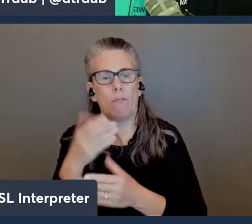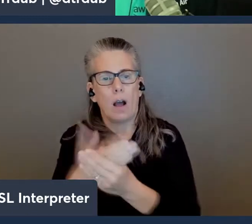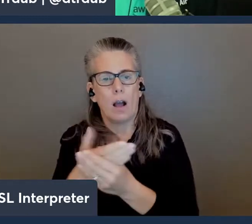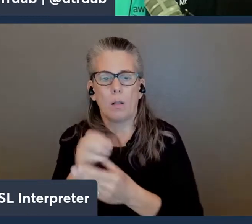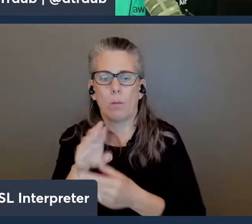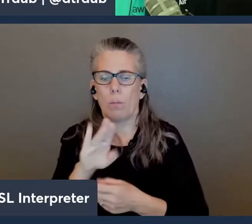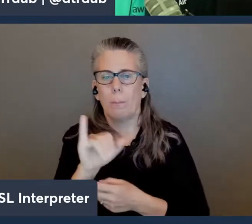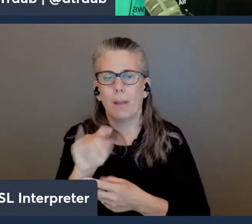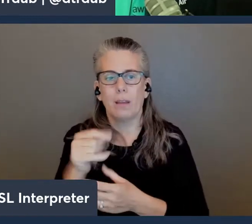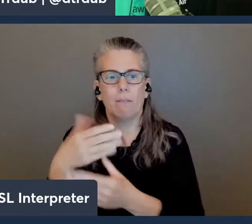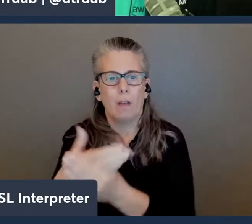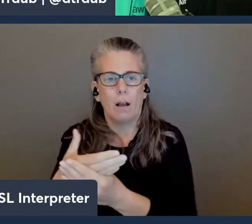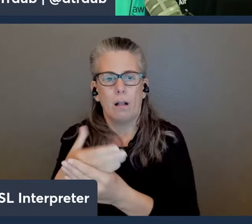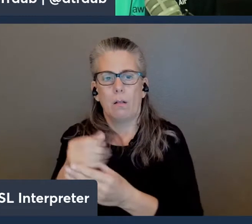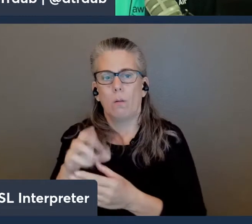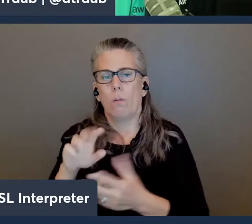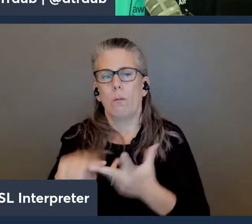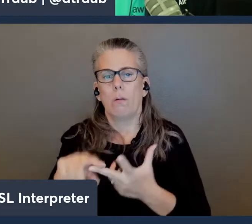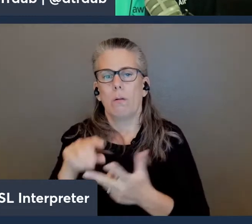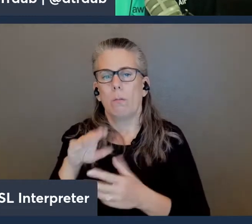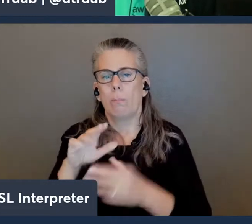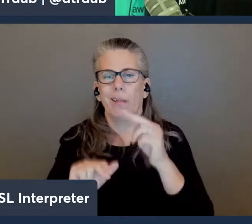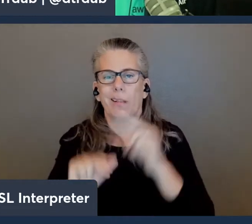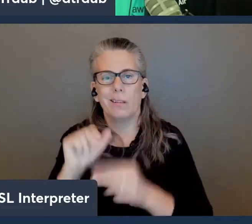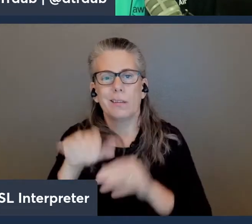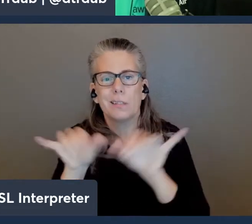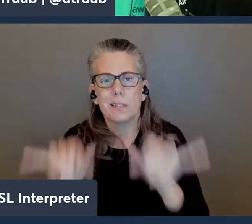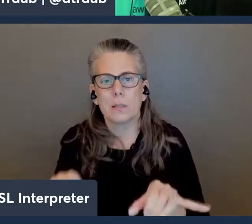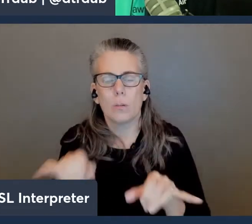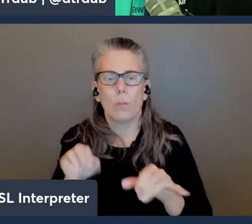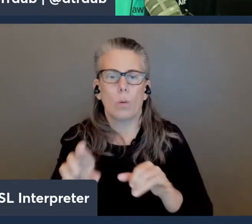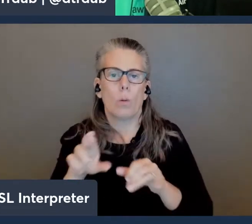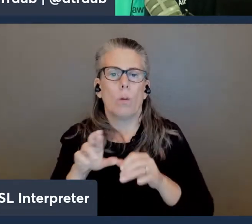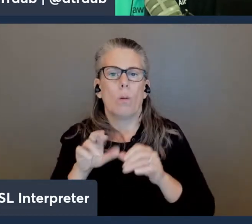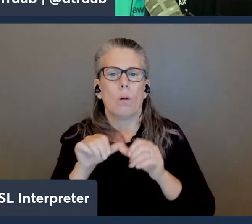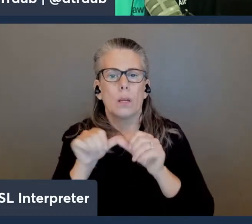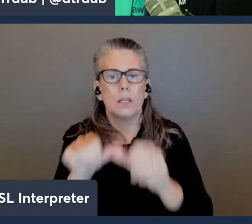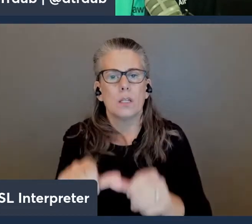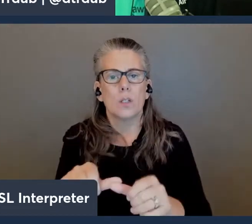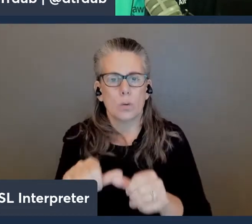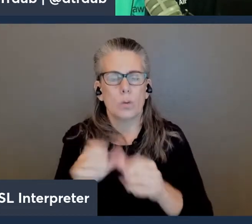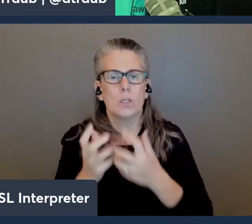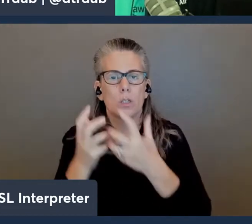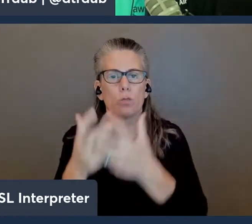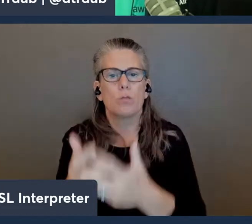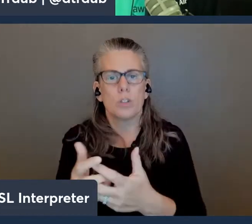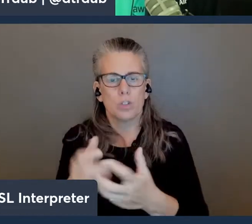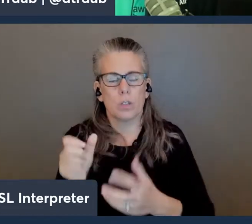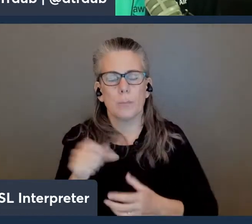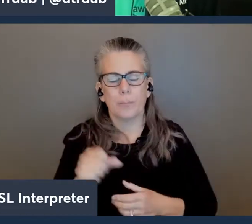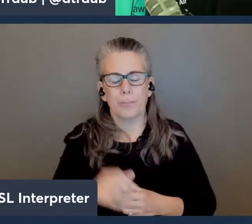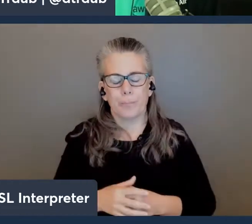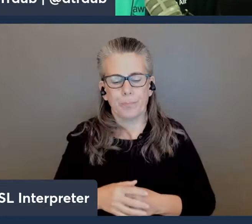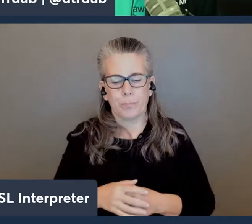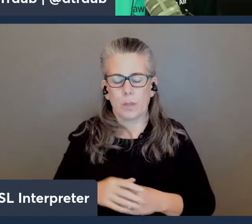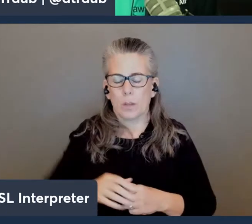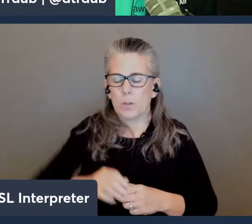yeah. Or something like a build system or continuous integration. Yeah. Yeah. And so, Aaron, how did the customers used to do before this new feature?